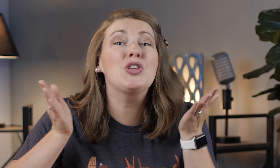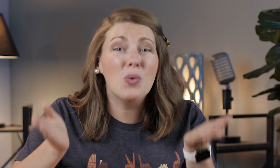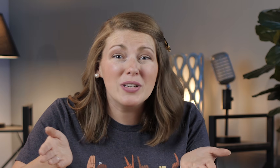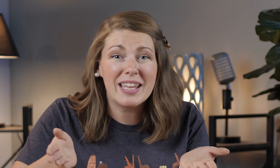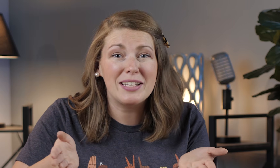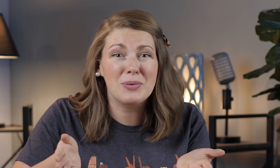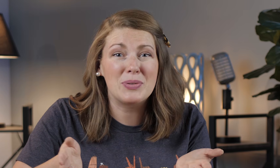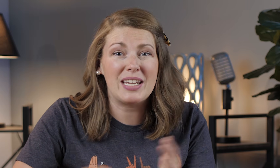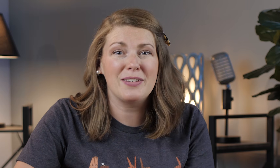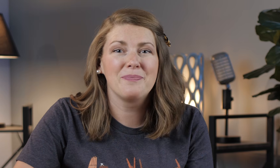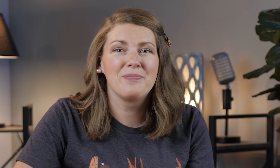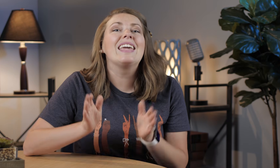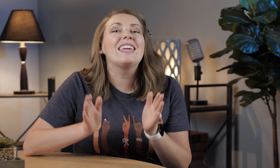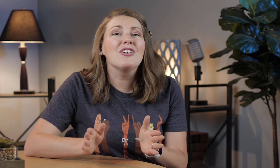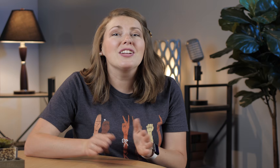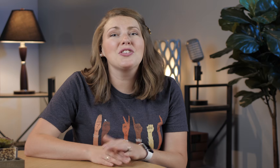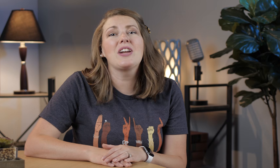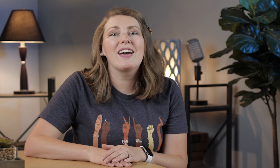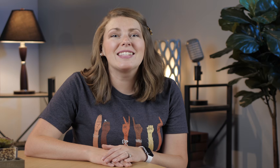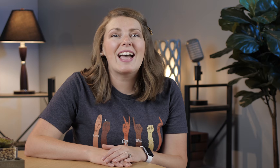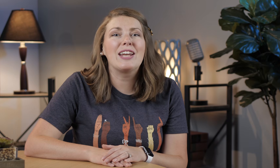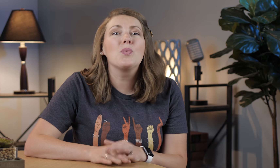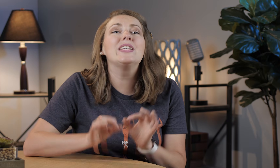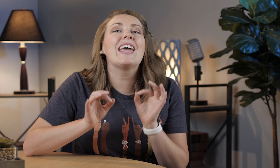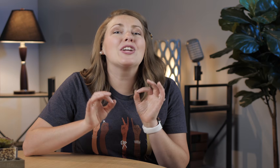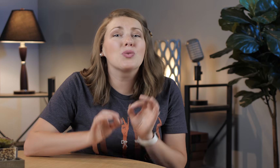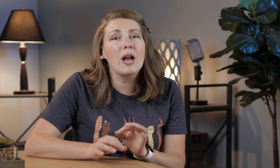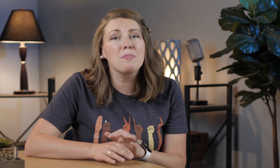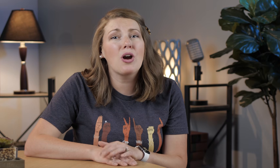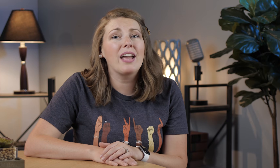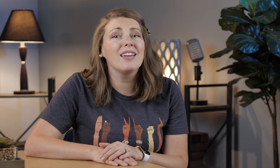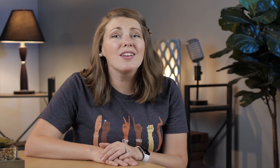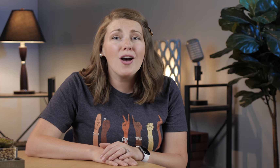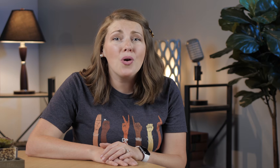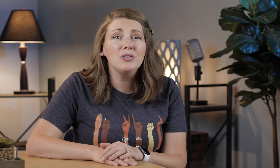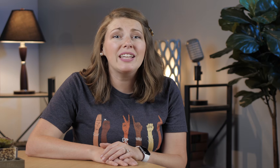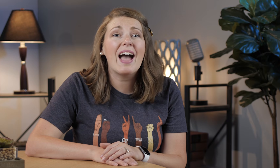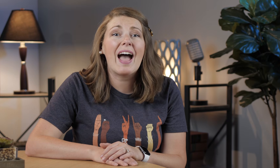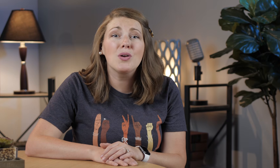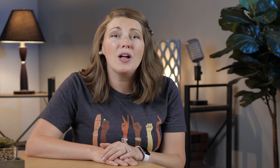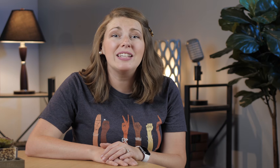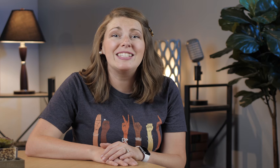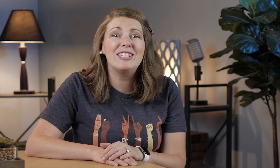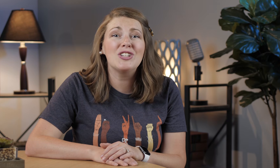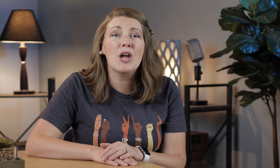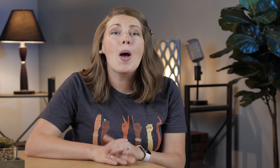your daily routine. Here at Learn How to Sign we take great pride in not only high quality teaching